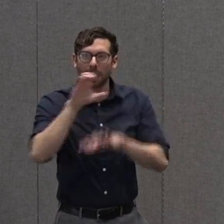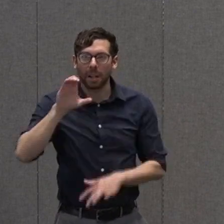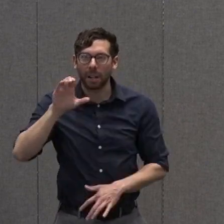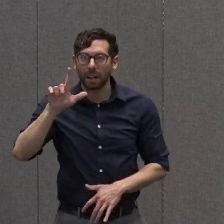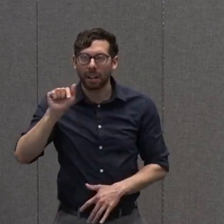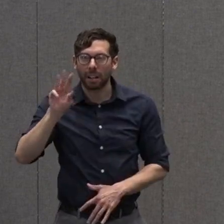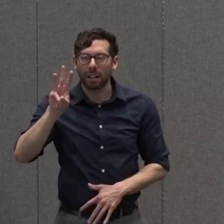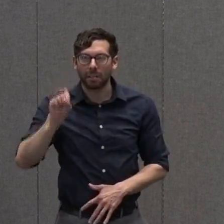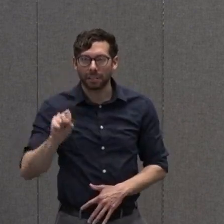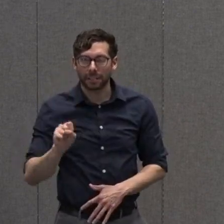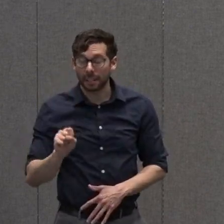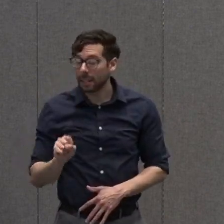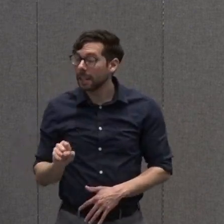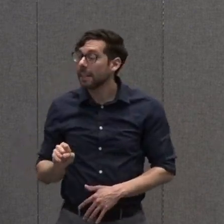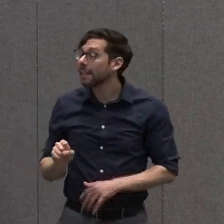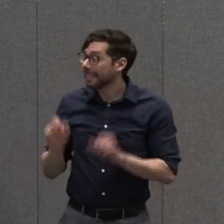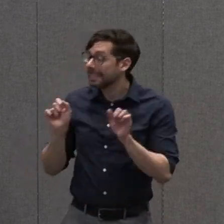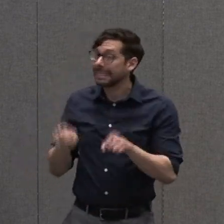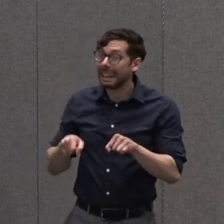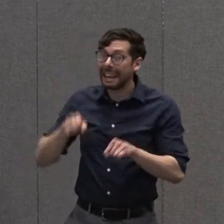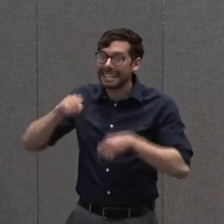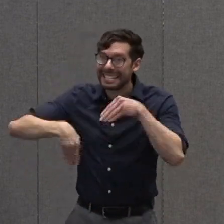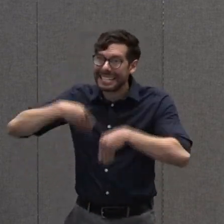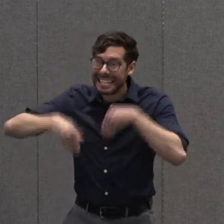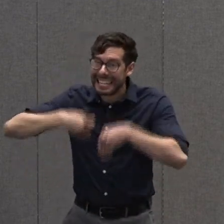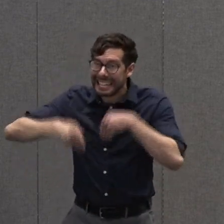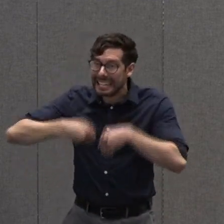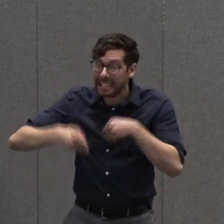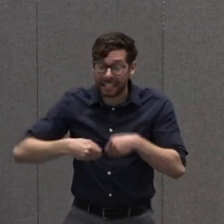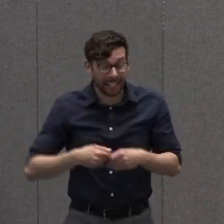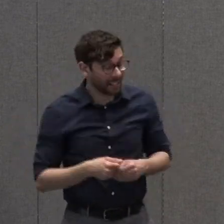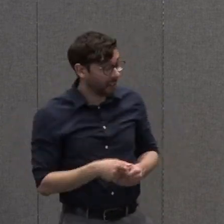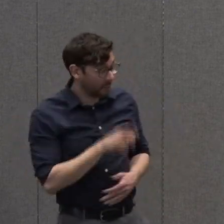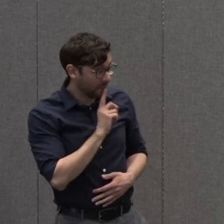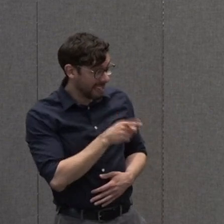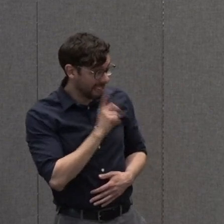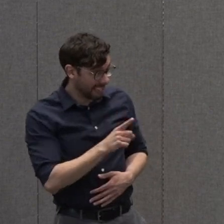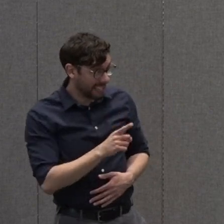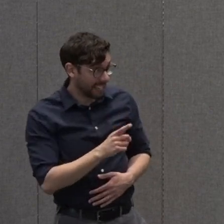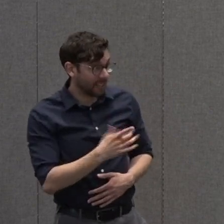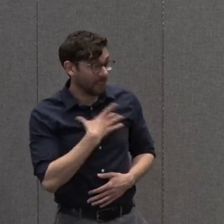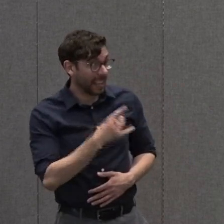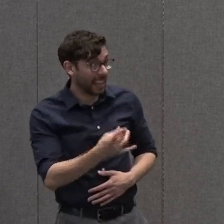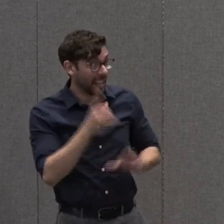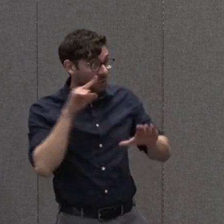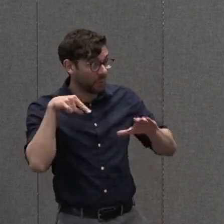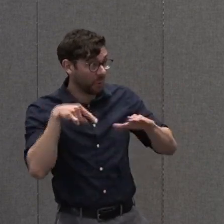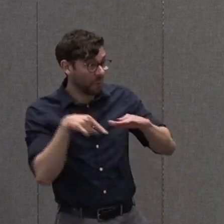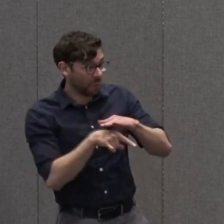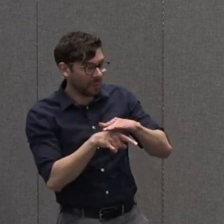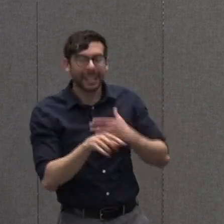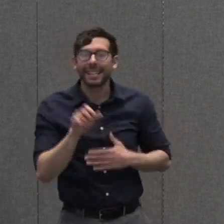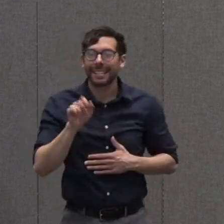And she digs, okay. Do they like to burrow, and get into the dirt? Mhm, they're underground most of their life.